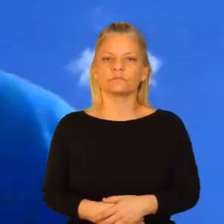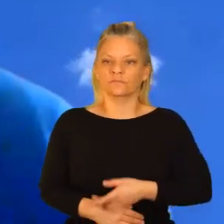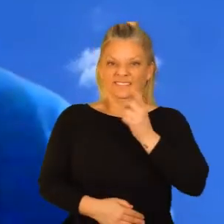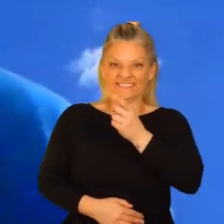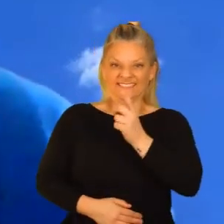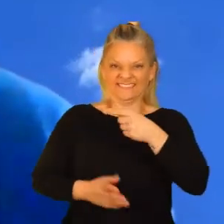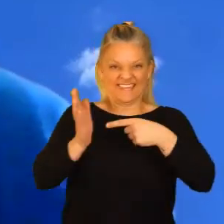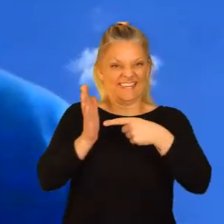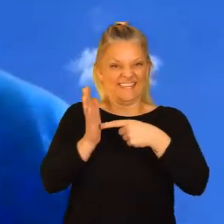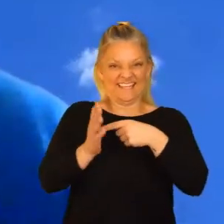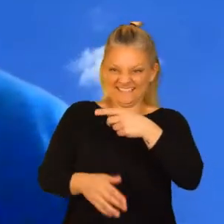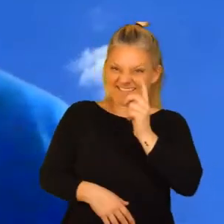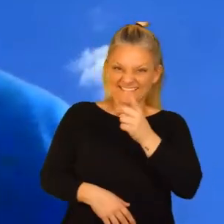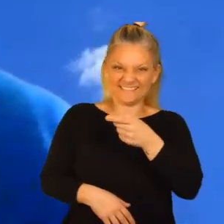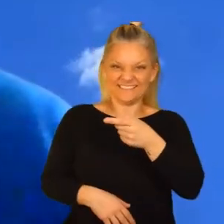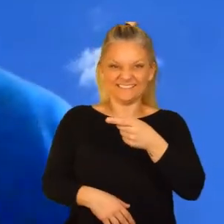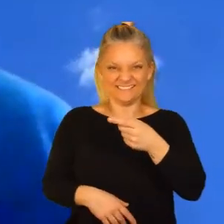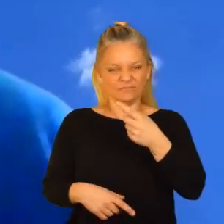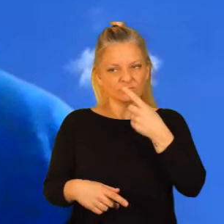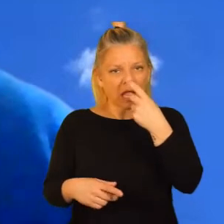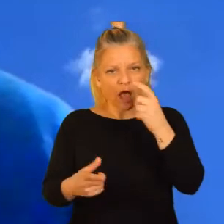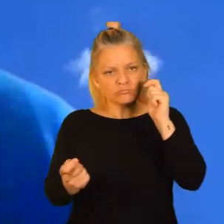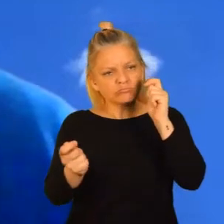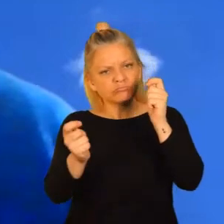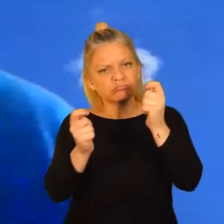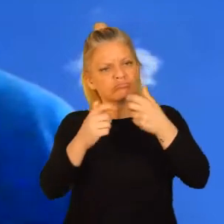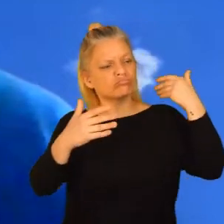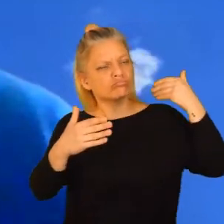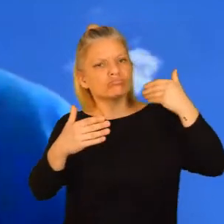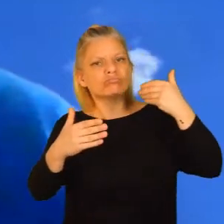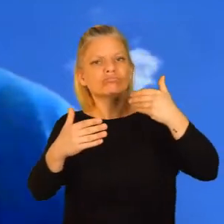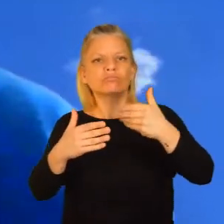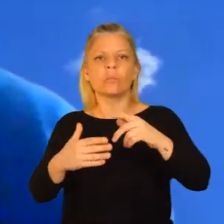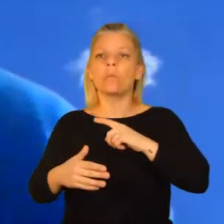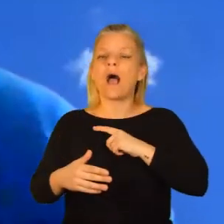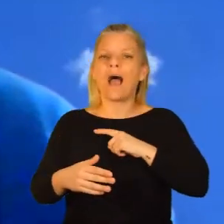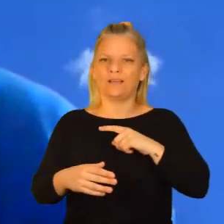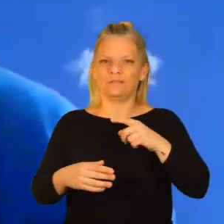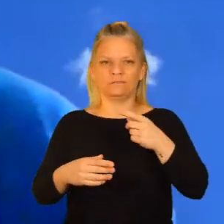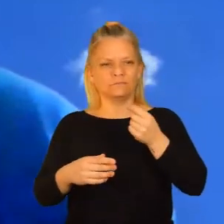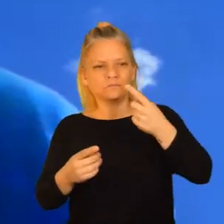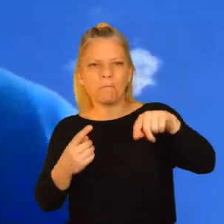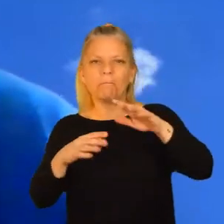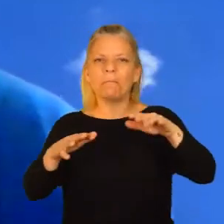about the things that were going on for me. The voices I heard and not feel that I was raising